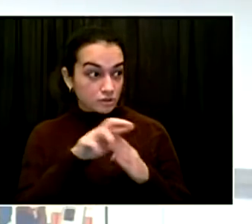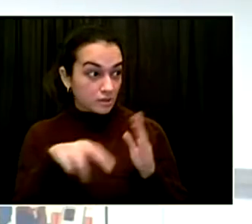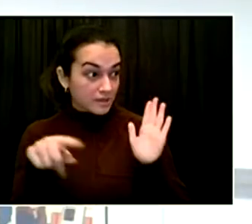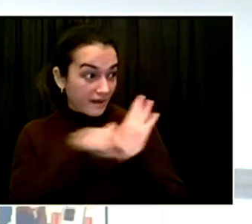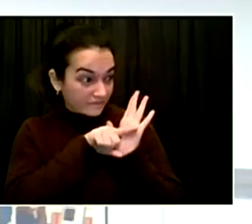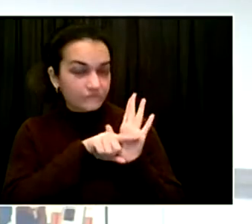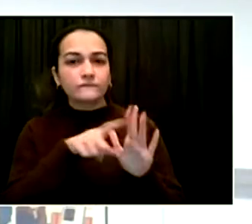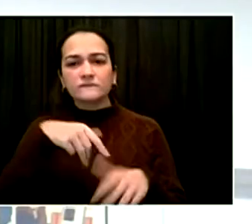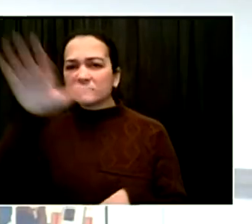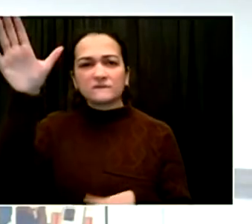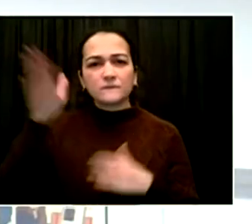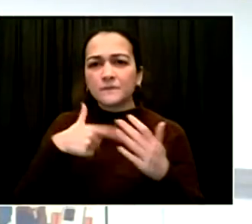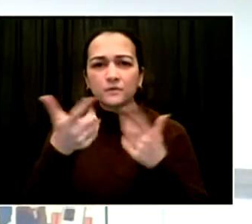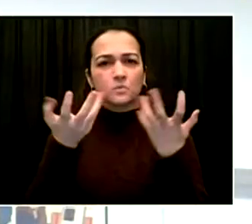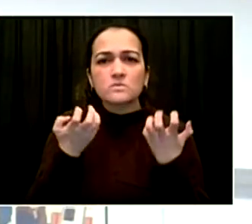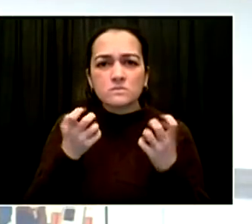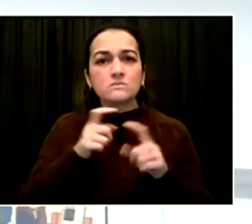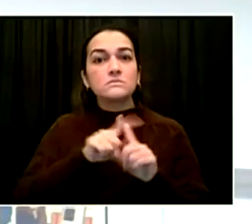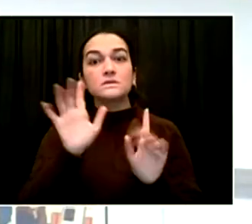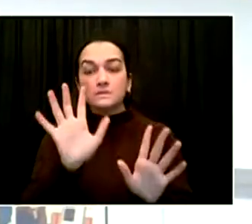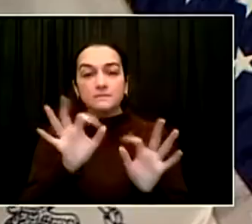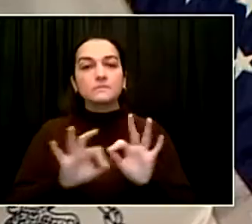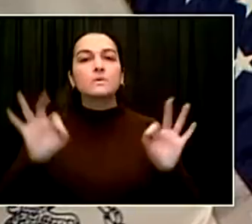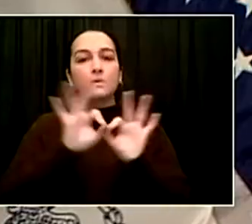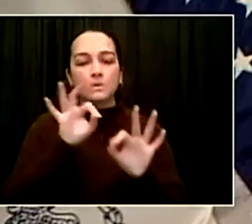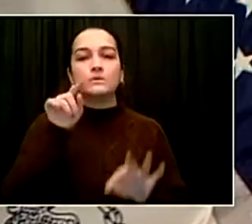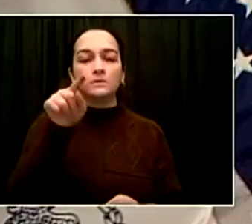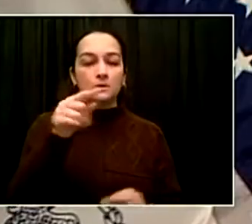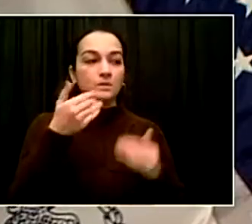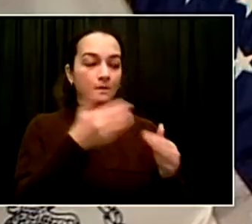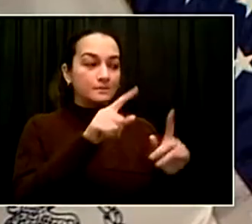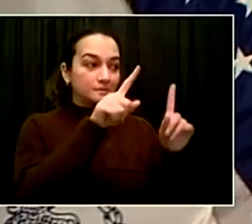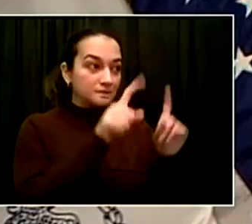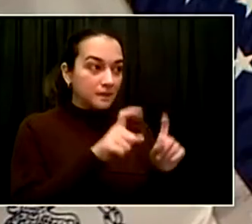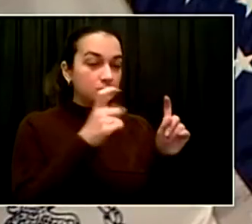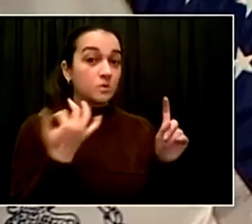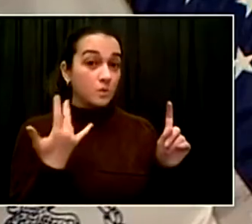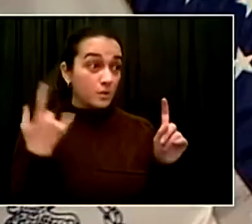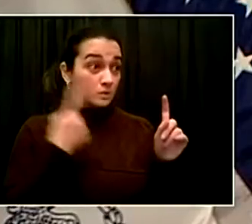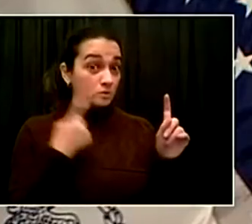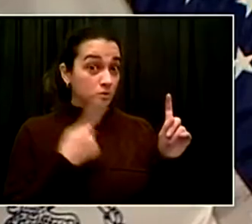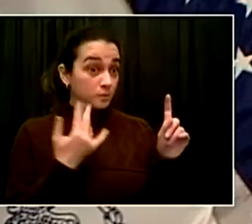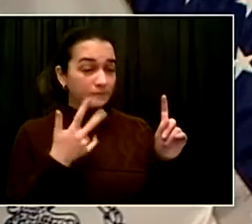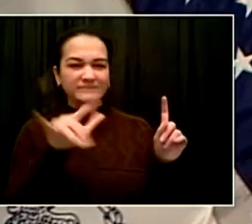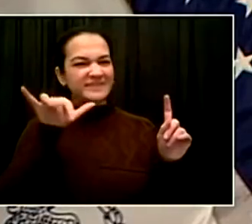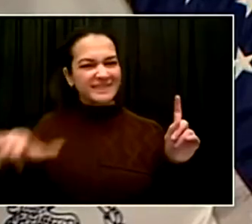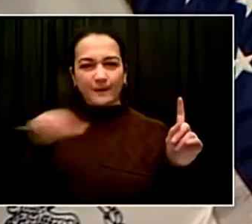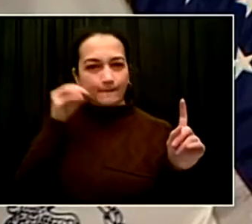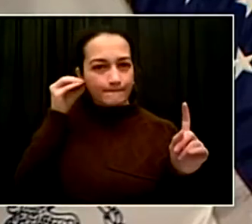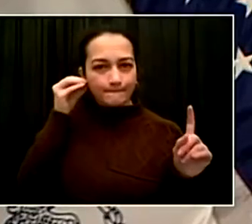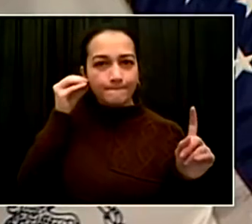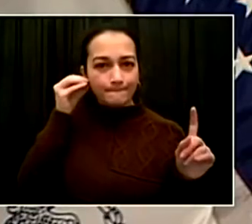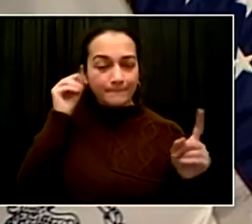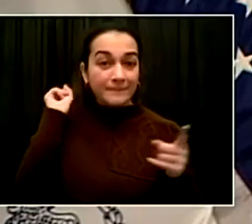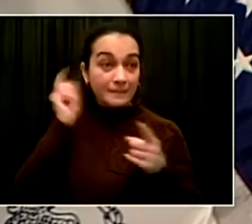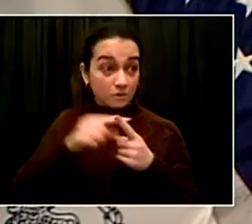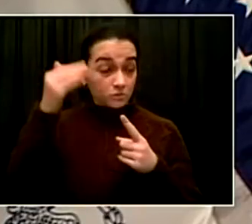CIRCUMSTANCES, WE STRONGLY ADVISE THAT PEOPLE ISOLATE TO HELP US BREAK CHAINS OF